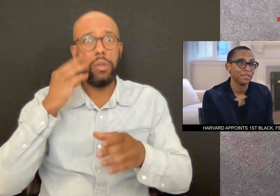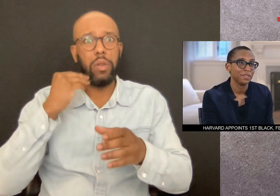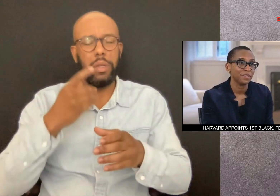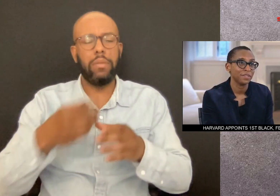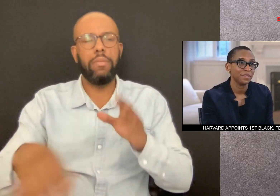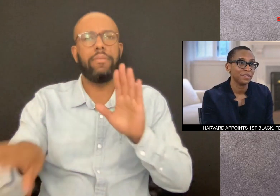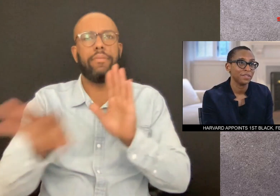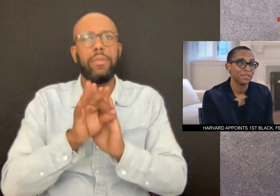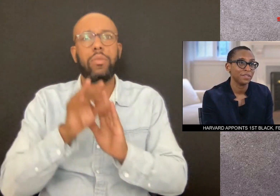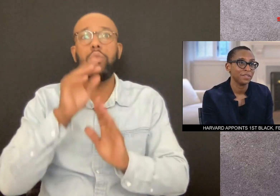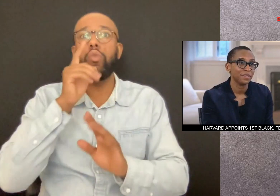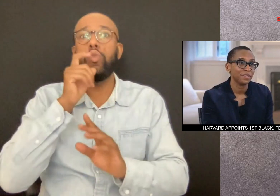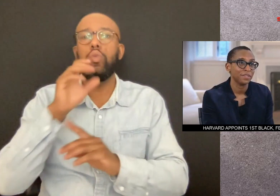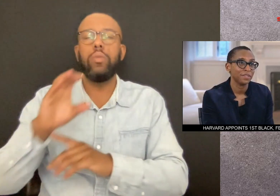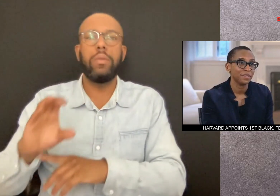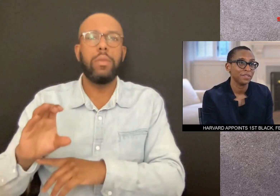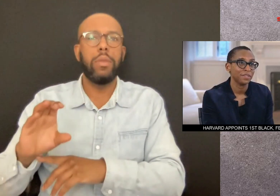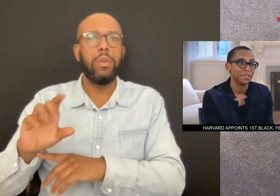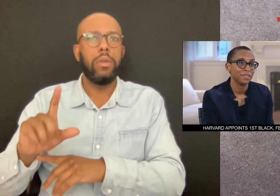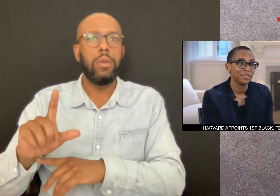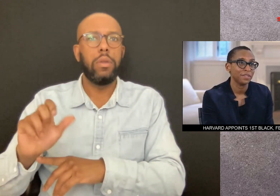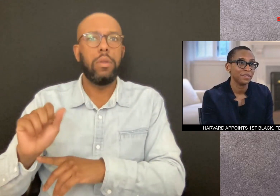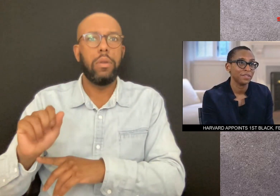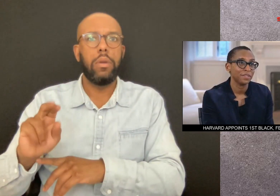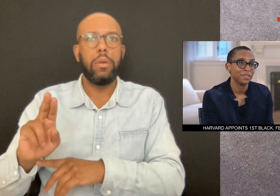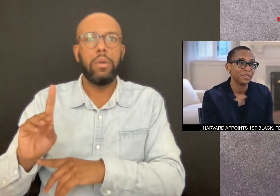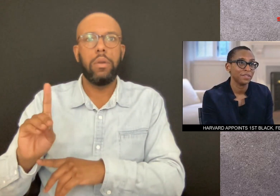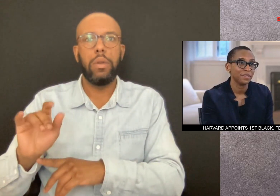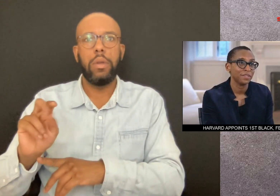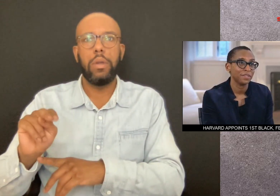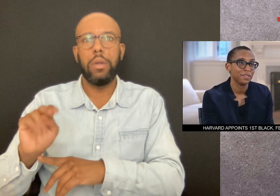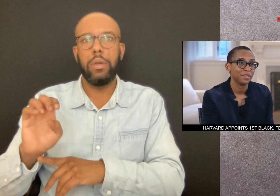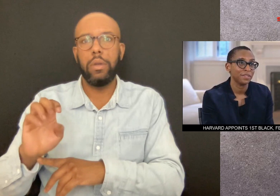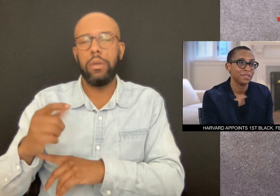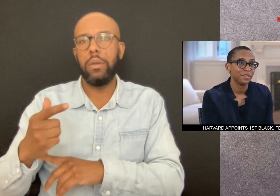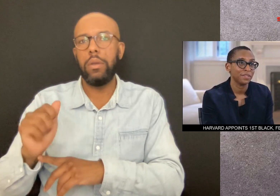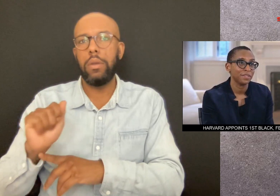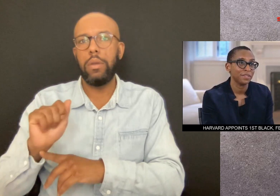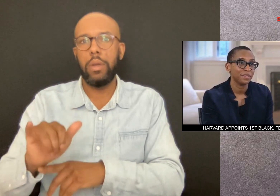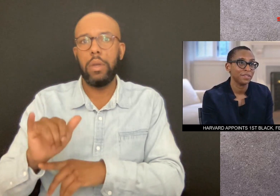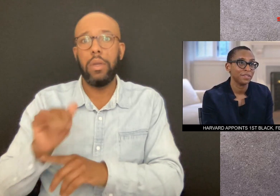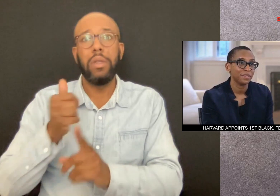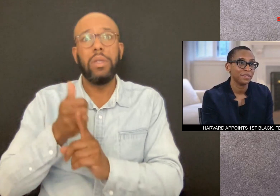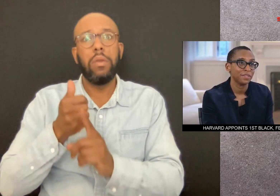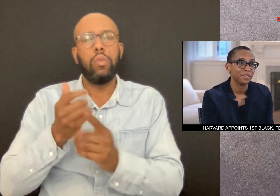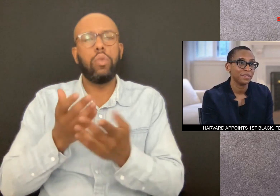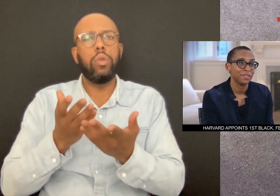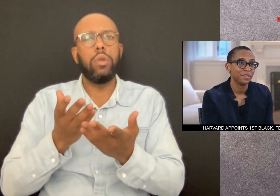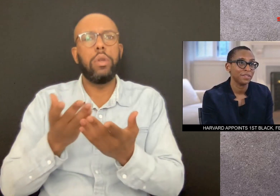the University announced that Claudie Gay will serve as Harvard's 30th president